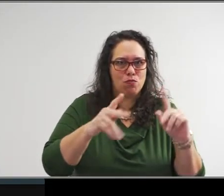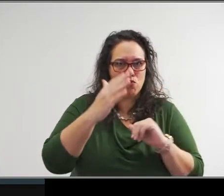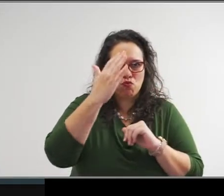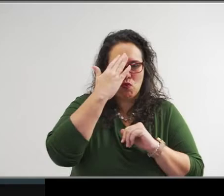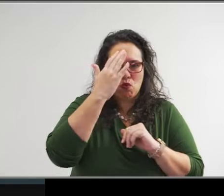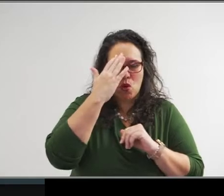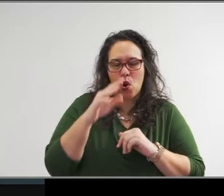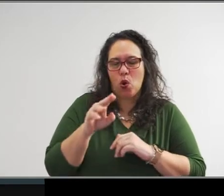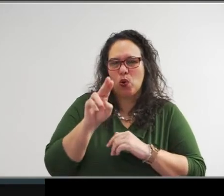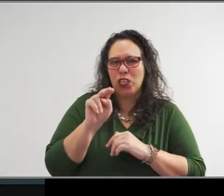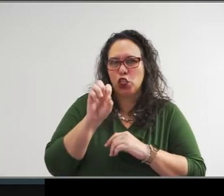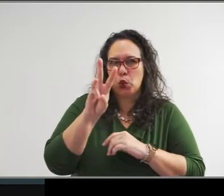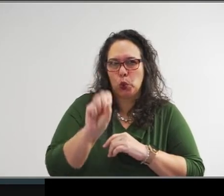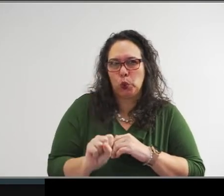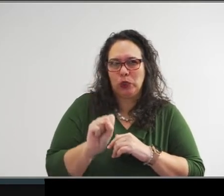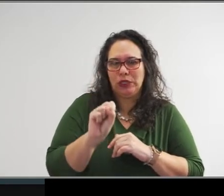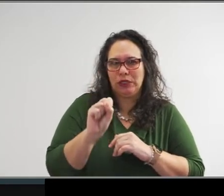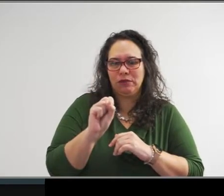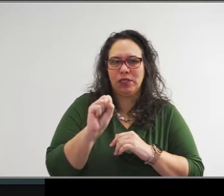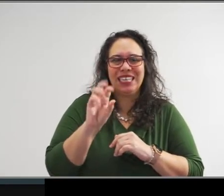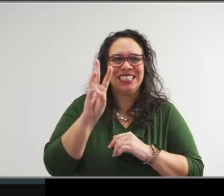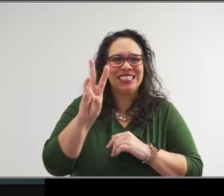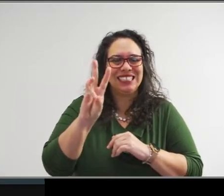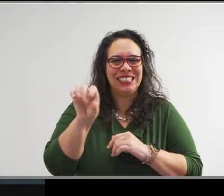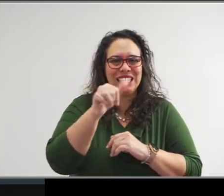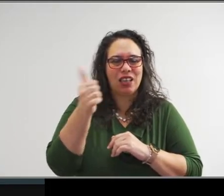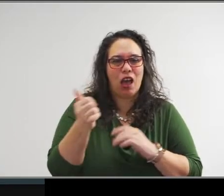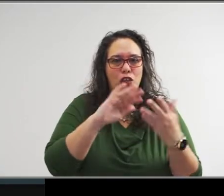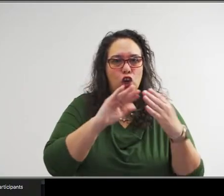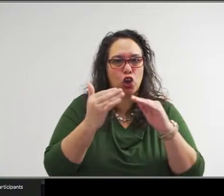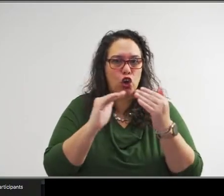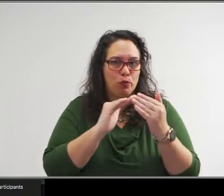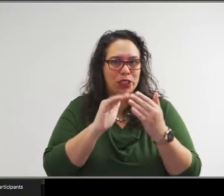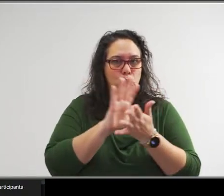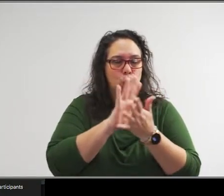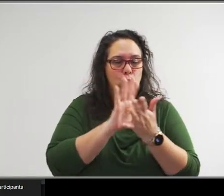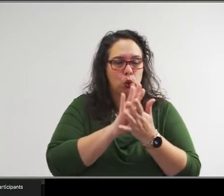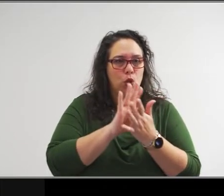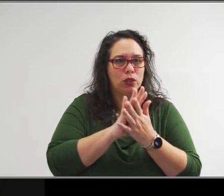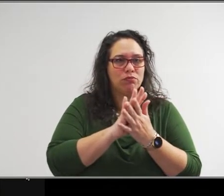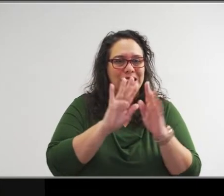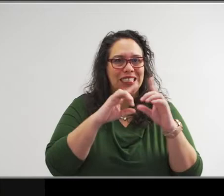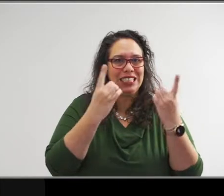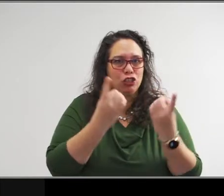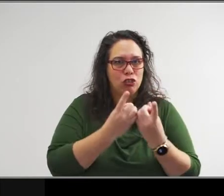but along with six other urban school districts from across the state of California, Sacramento city,